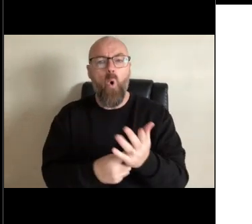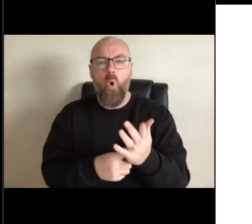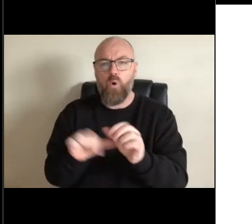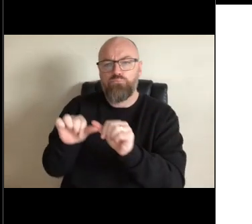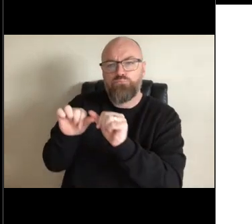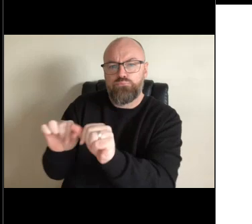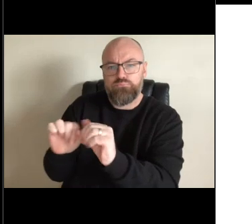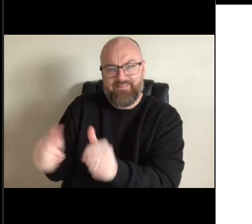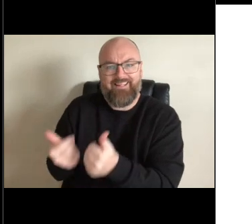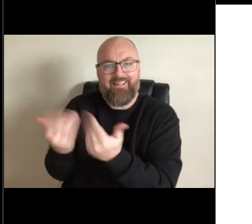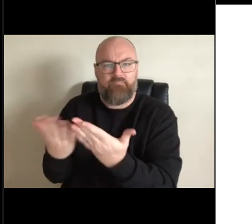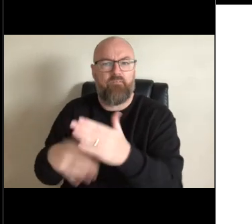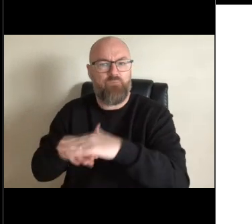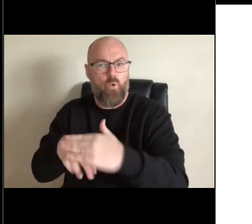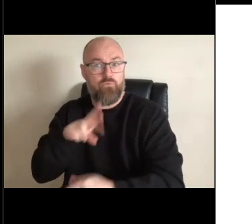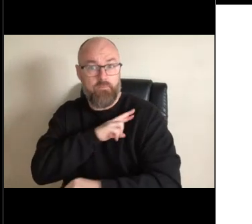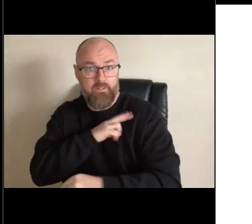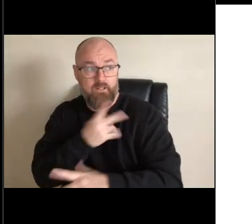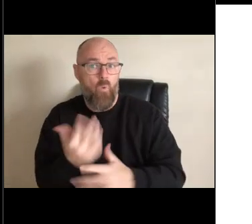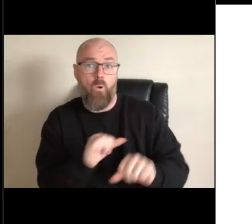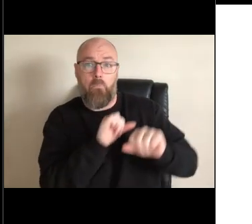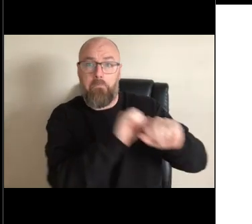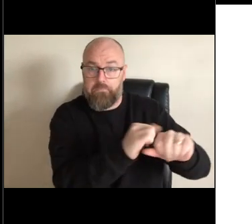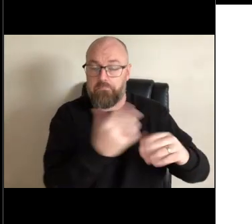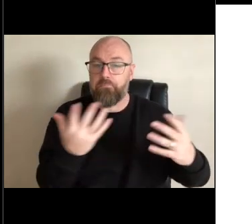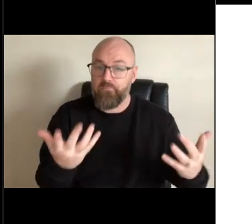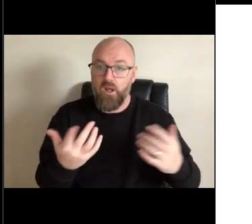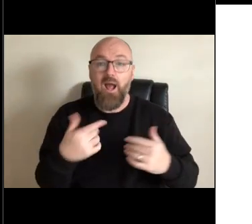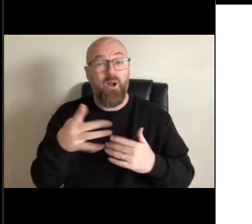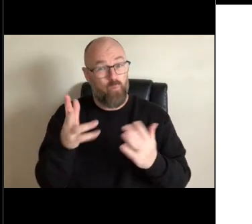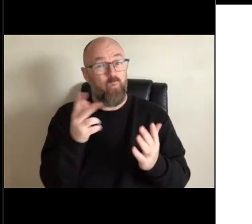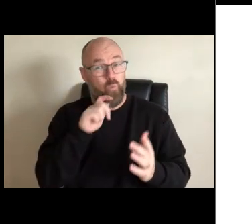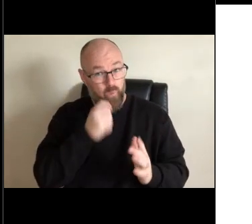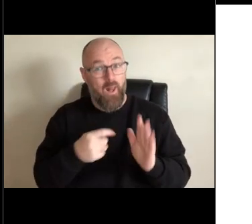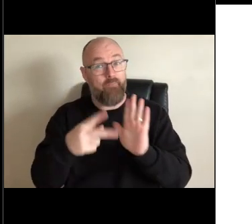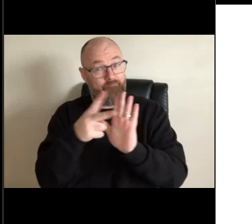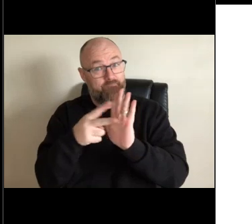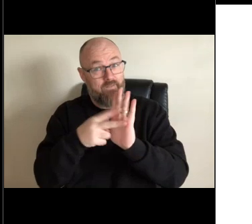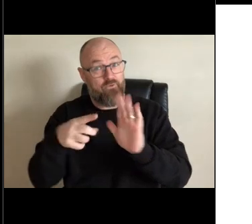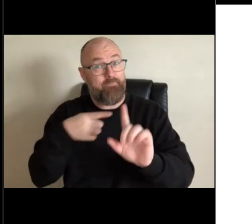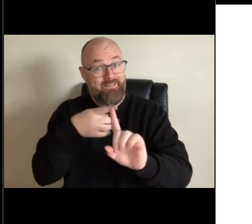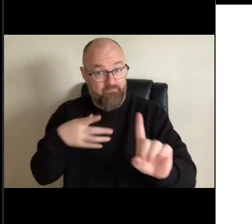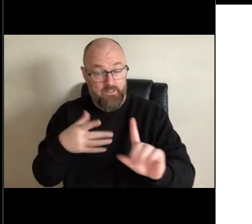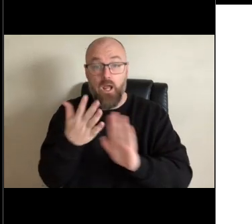specific so it may be that the court could make a decision that one parent has sole responsibility